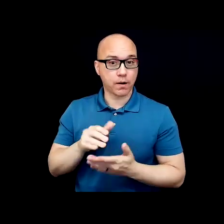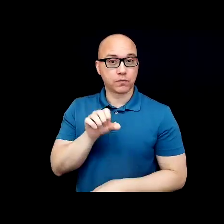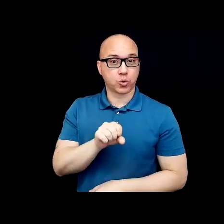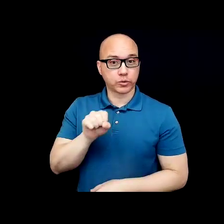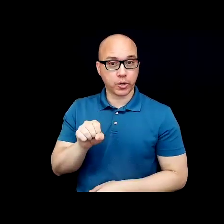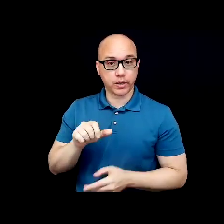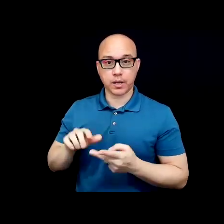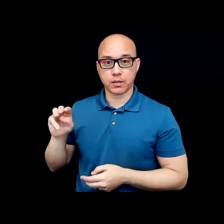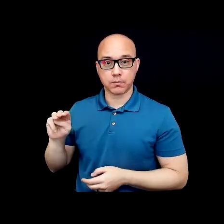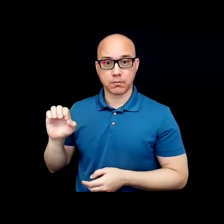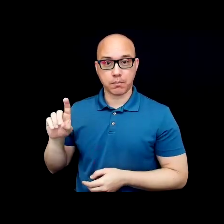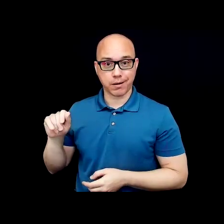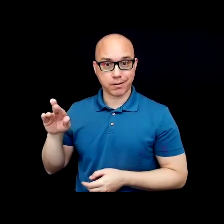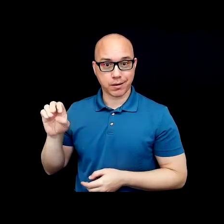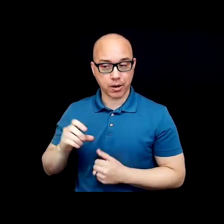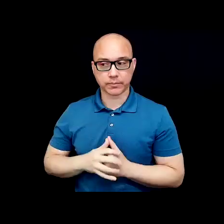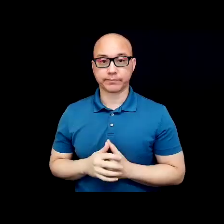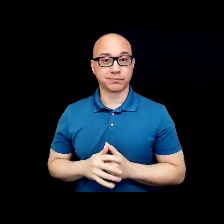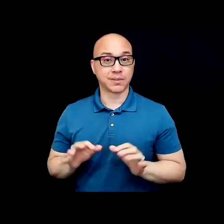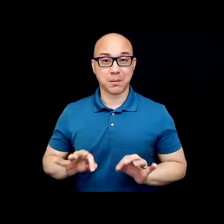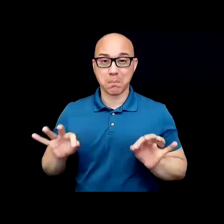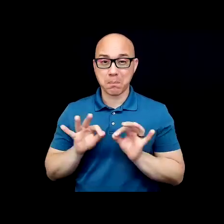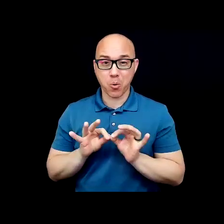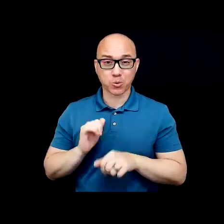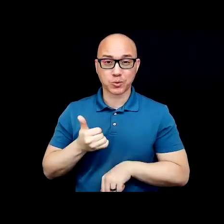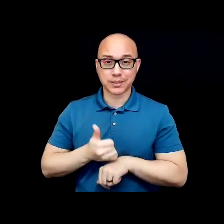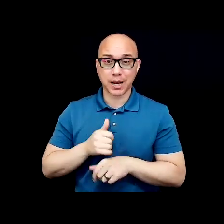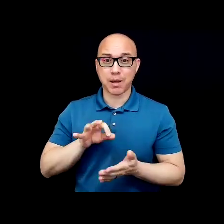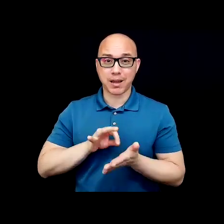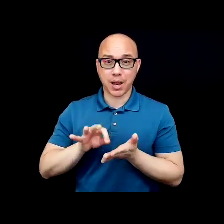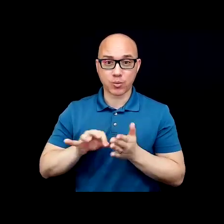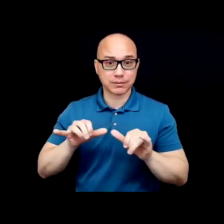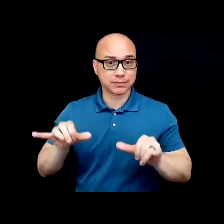The importance of setting up an accounting system, whether it is a Cloud software,